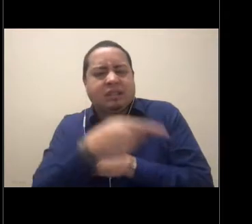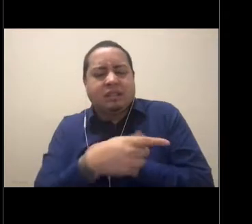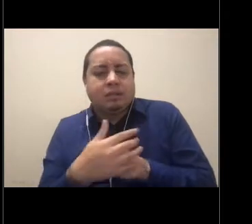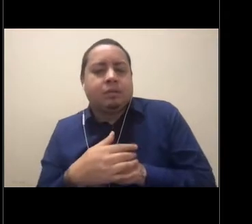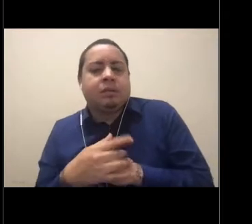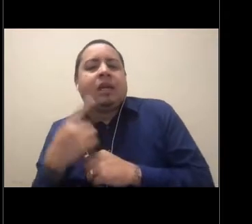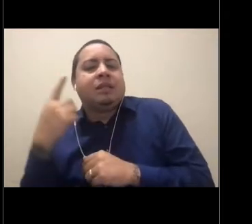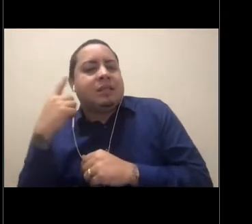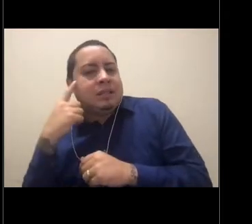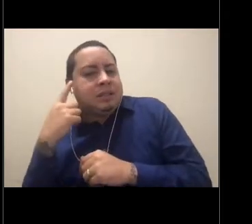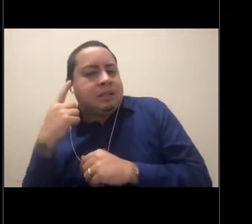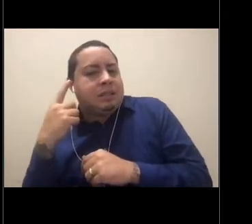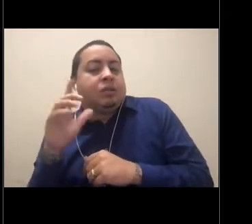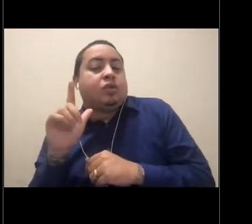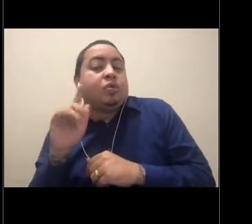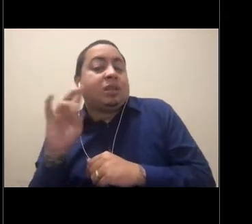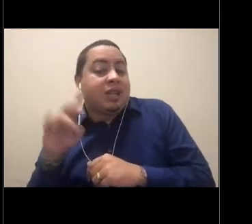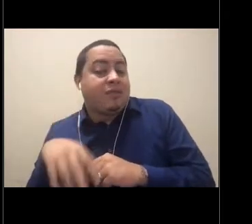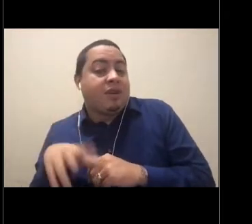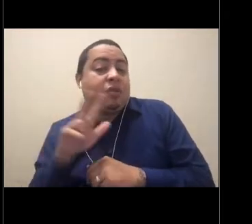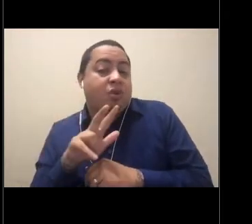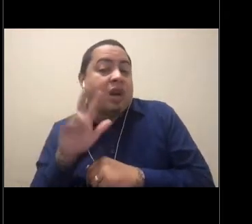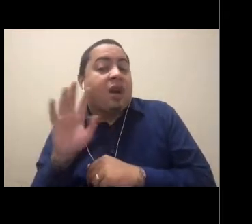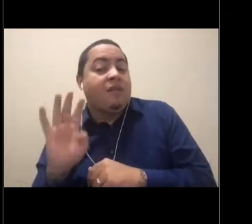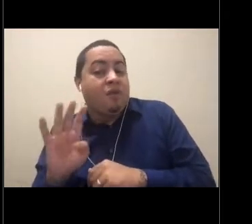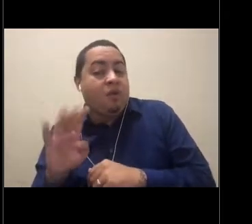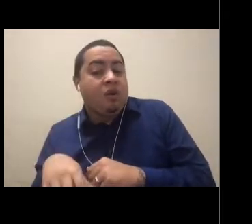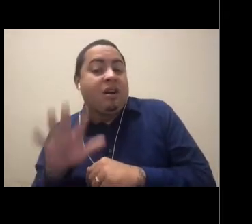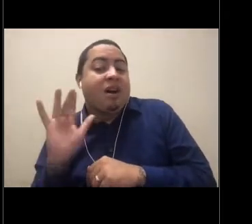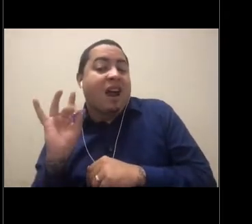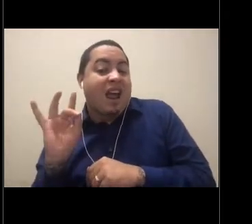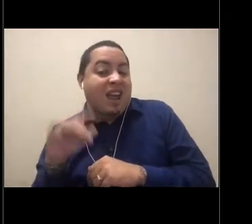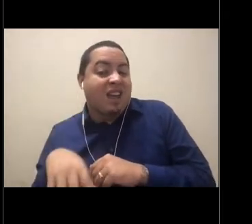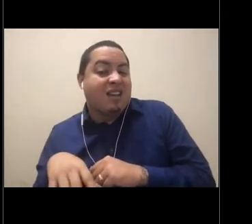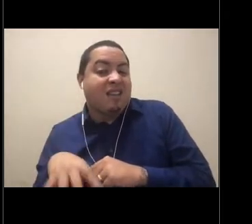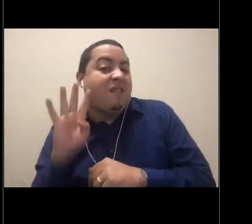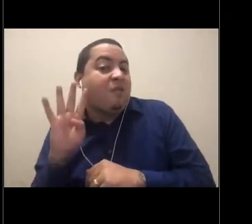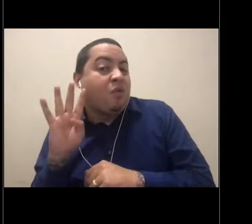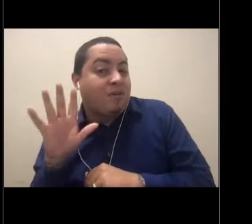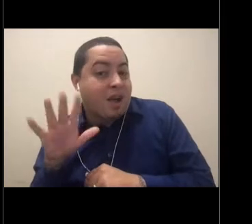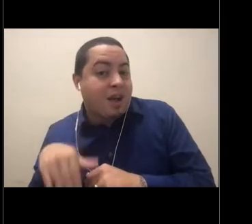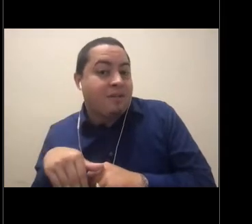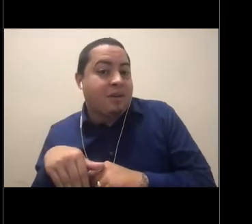Three, four, eight, "45." says Norman. 45, that's pretty big.